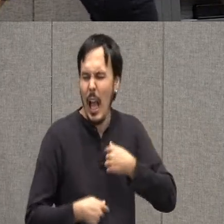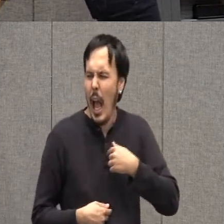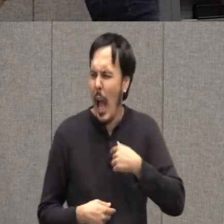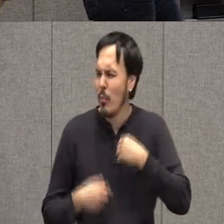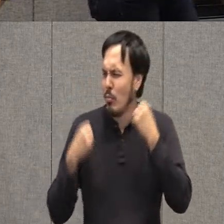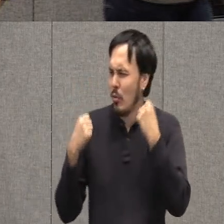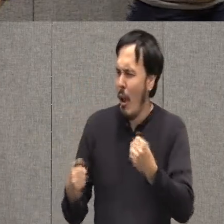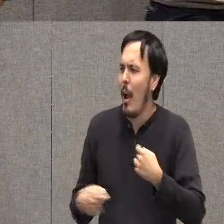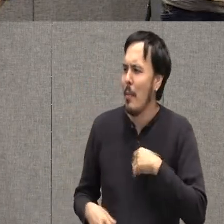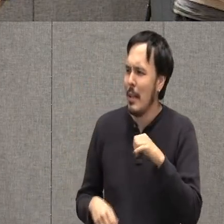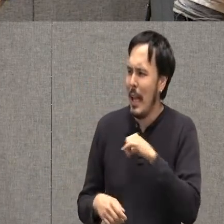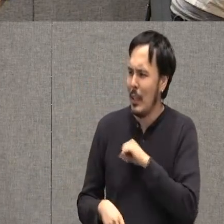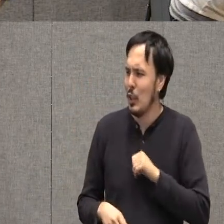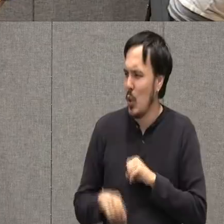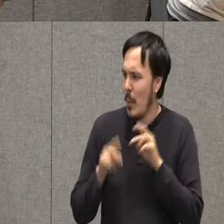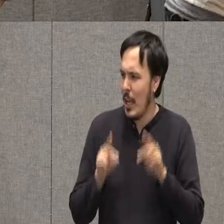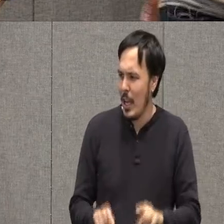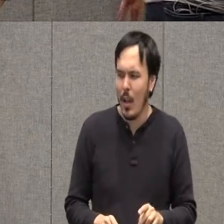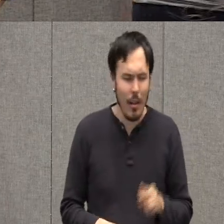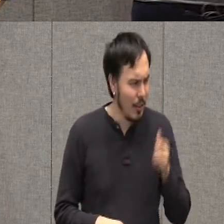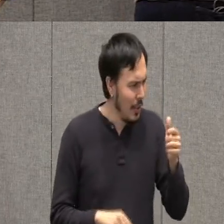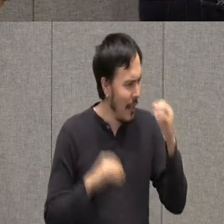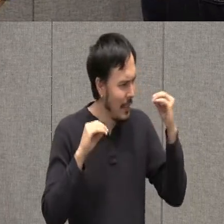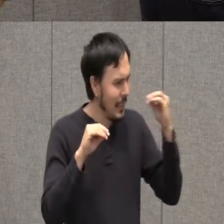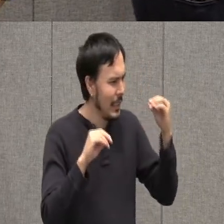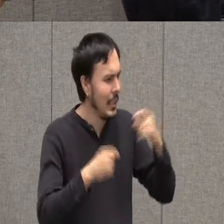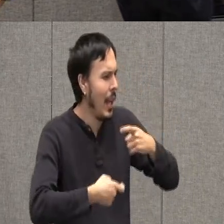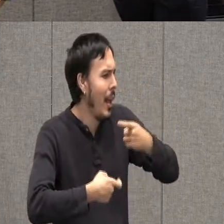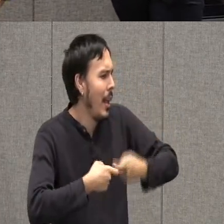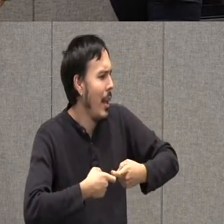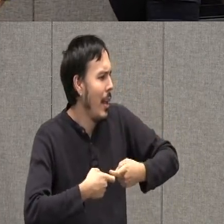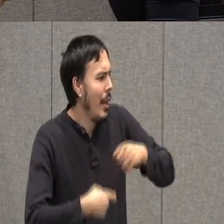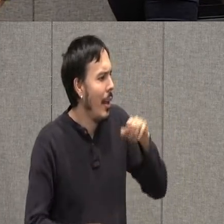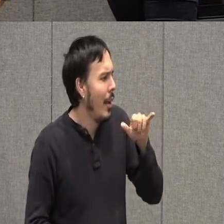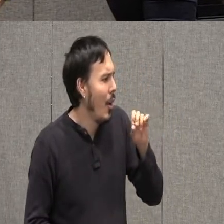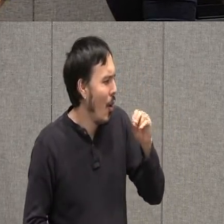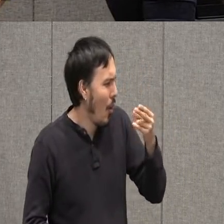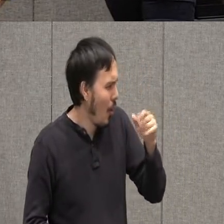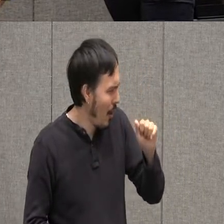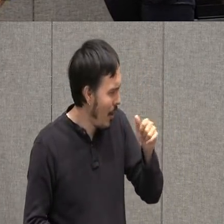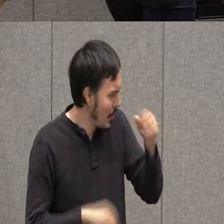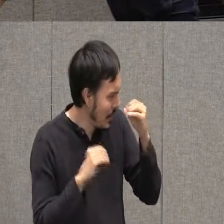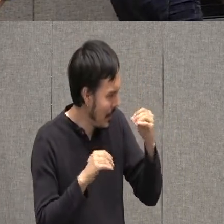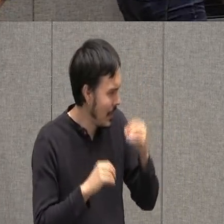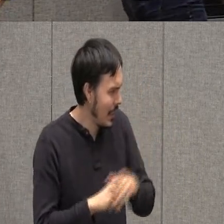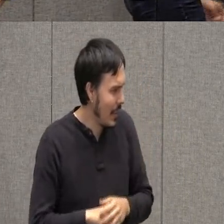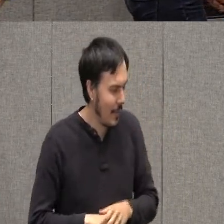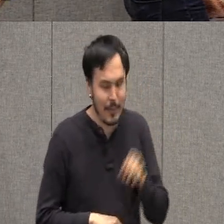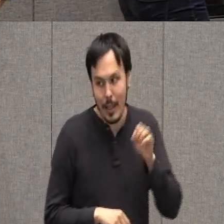Don't you teach yoga, Ms. Ley? Yeah, you have to hold poses a long time. Still though, it gets tricky.